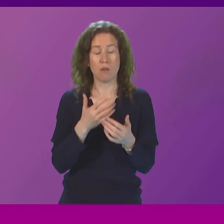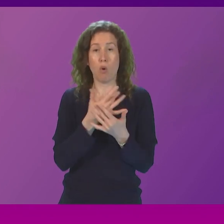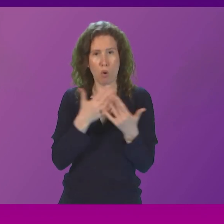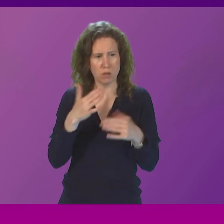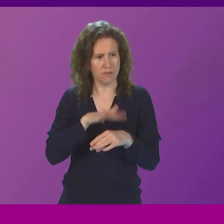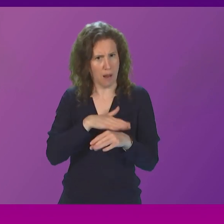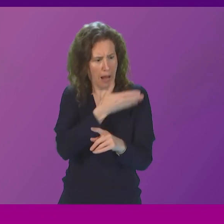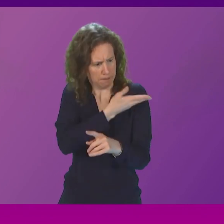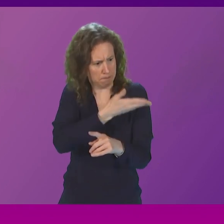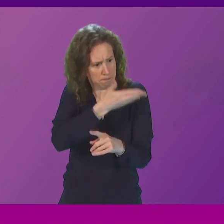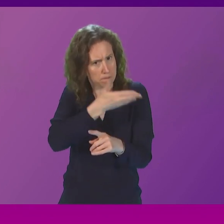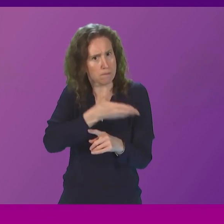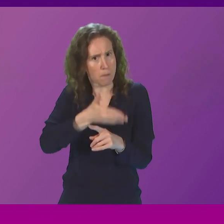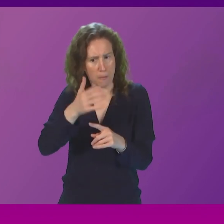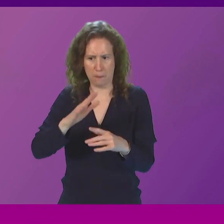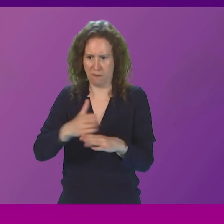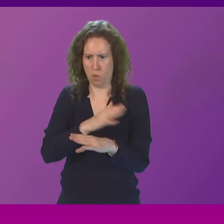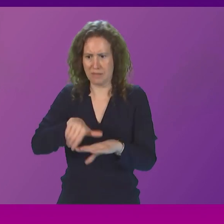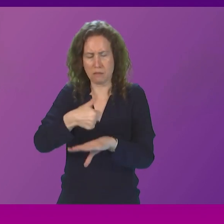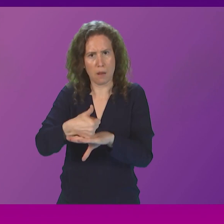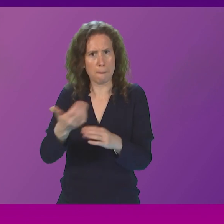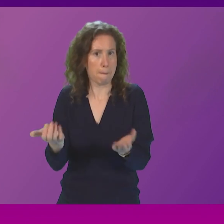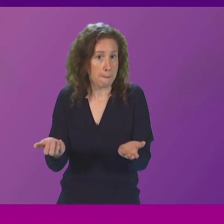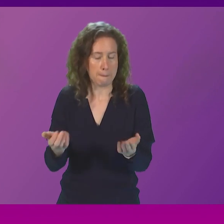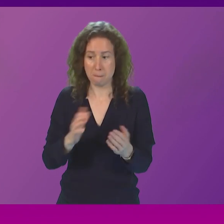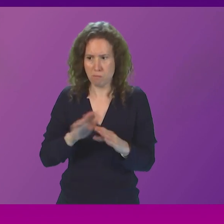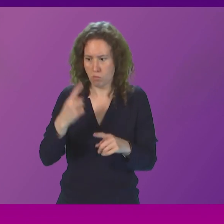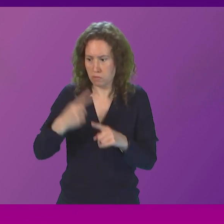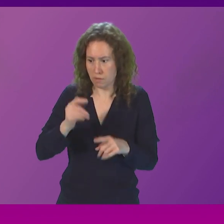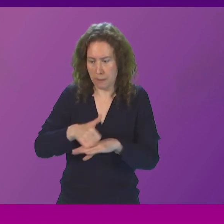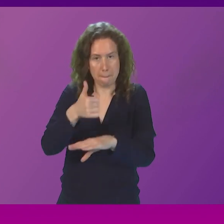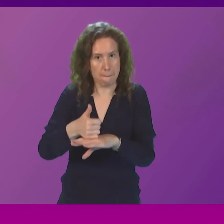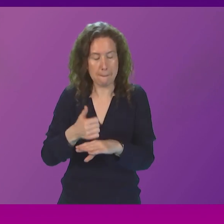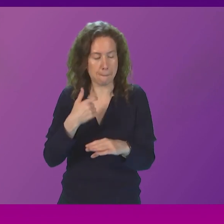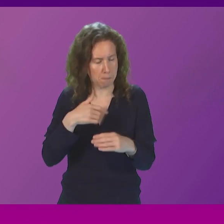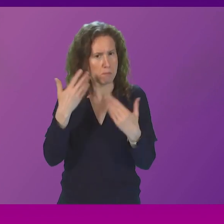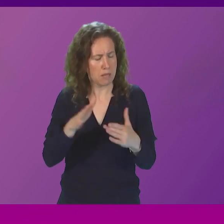time for the Glasgow LEZ coming into place. There has been extensive engagement— Oh!